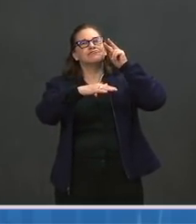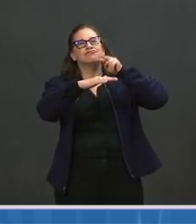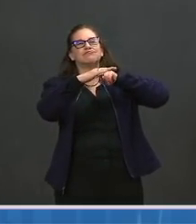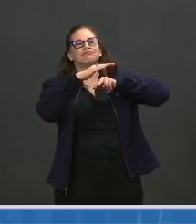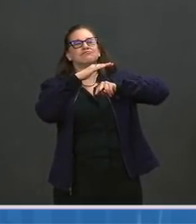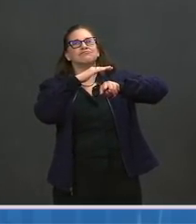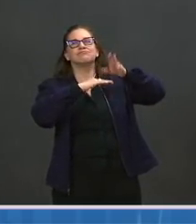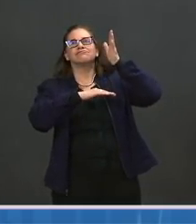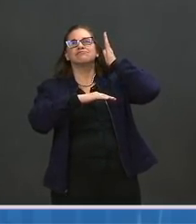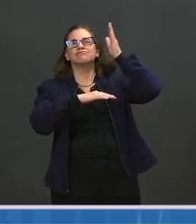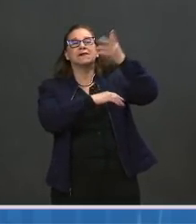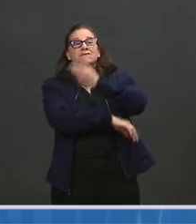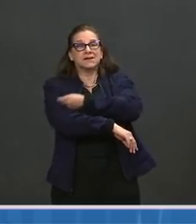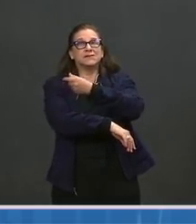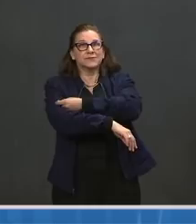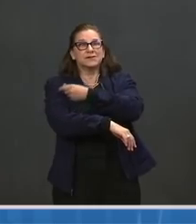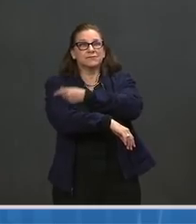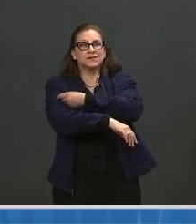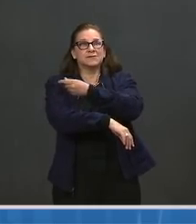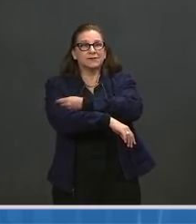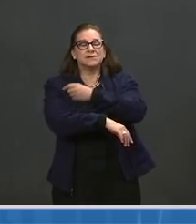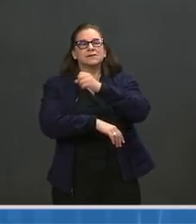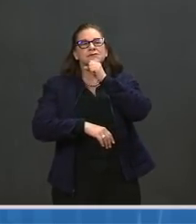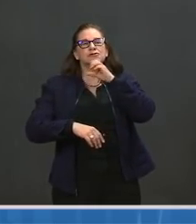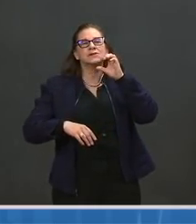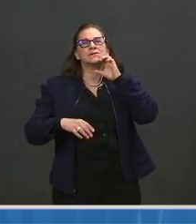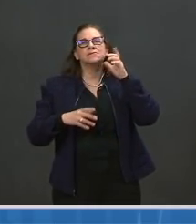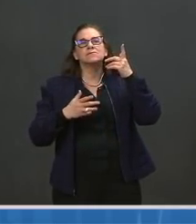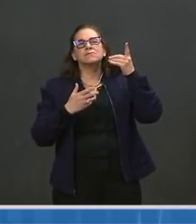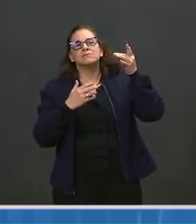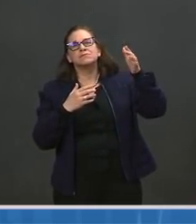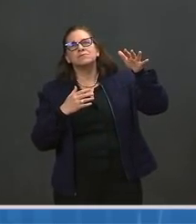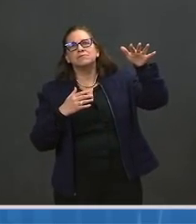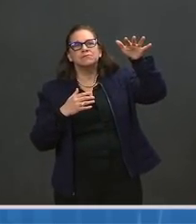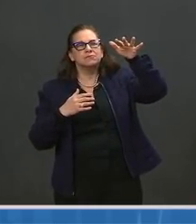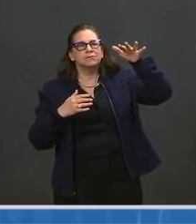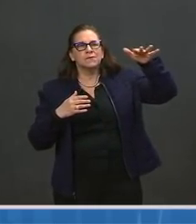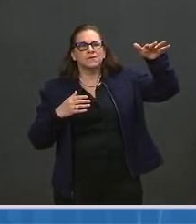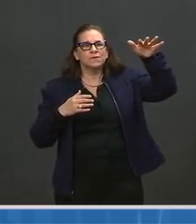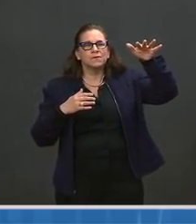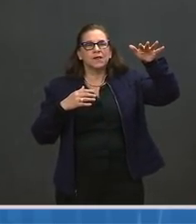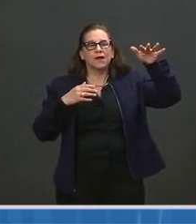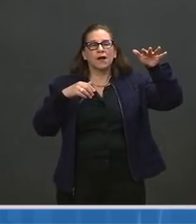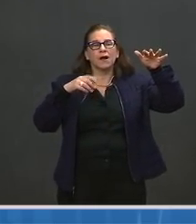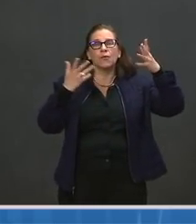with regard to the death rates versus the case rates. Are we going to see much lower death rate overall